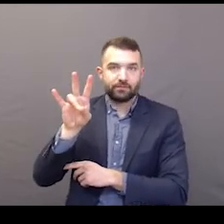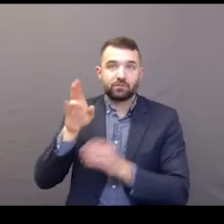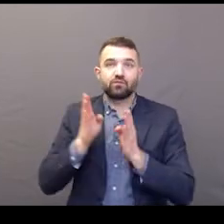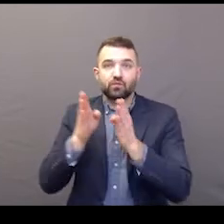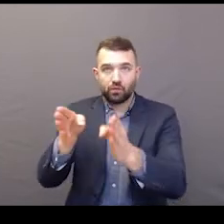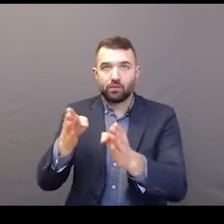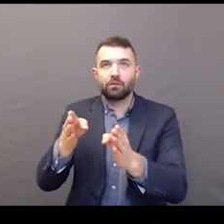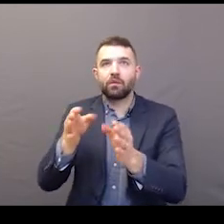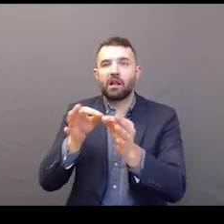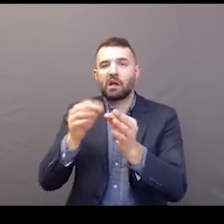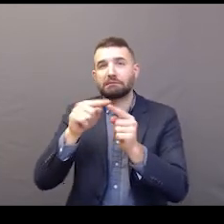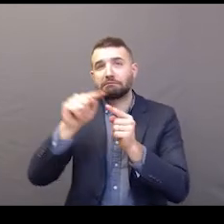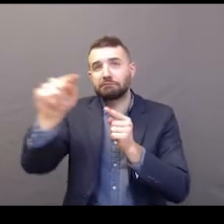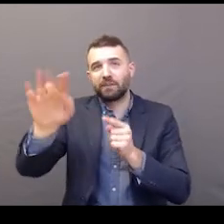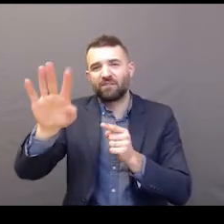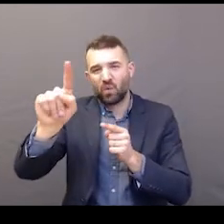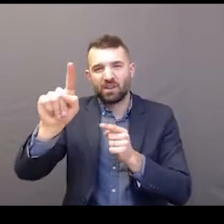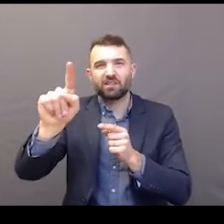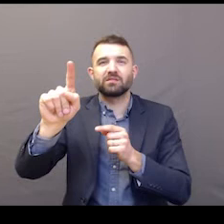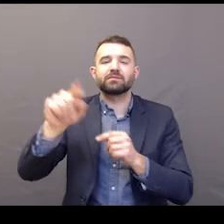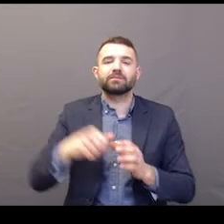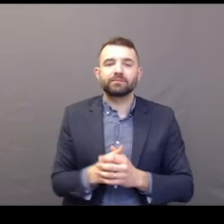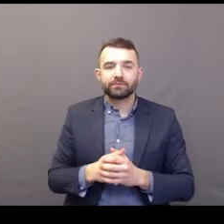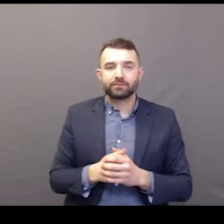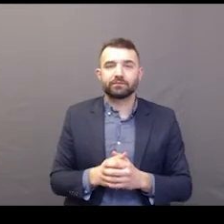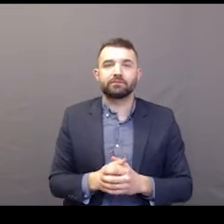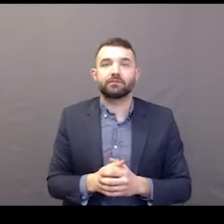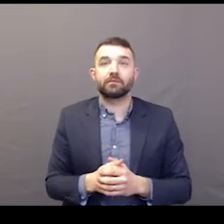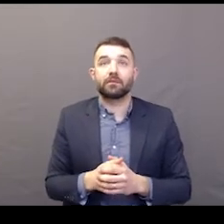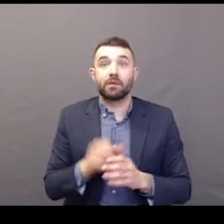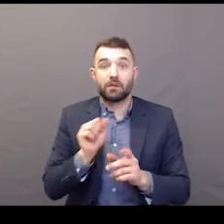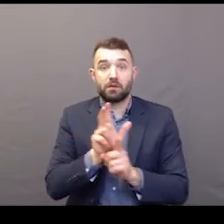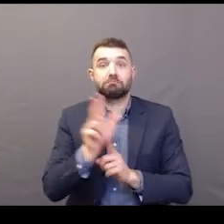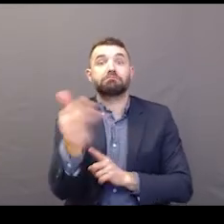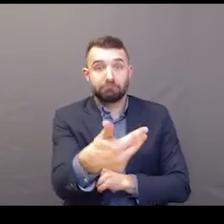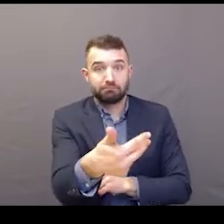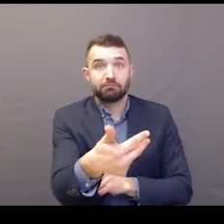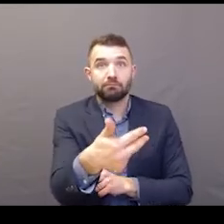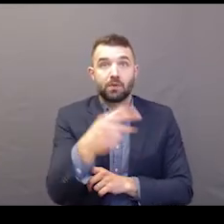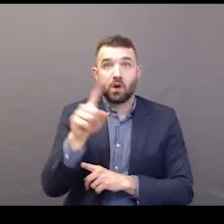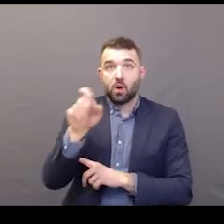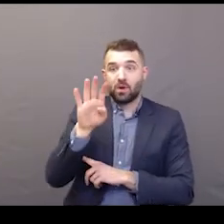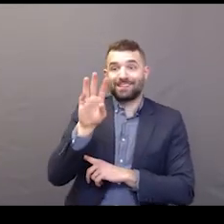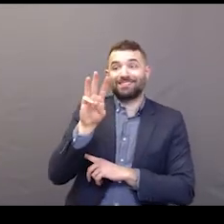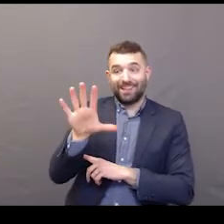People driving would be able to make U-turns at 165th Street and at NE 153rd.